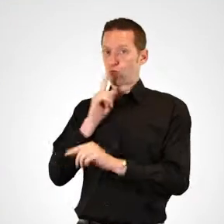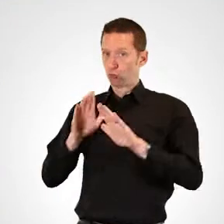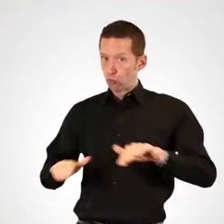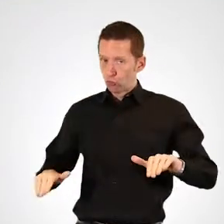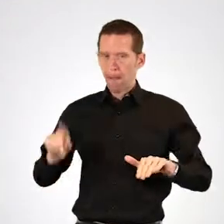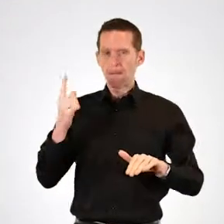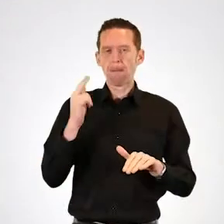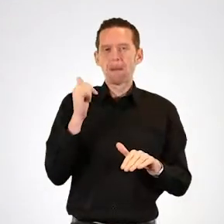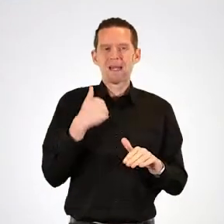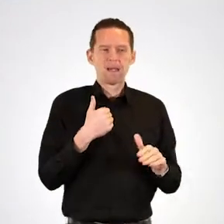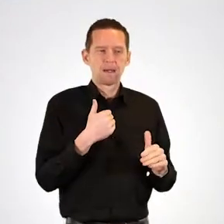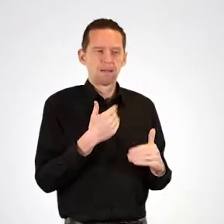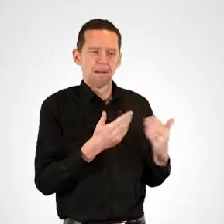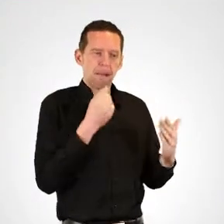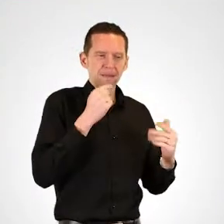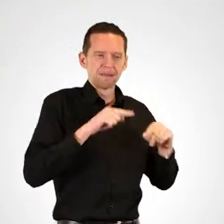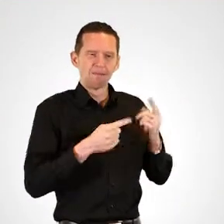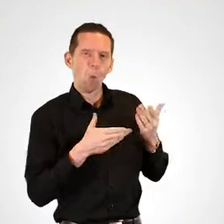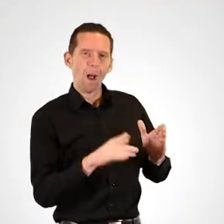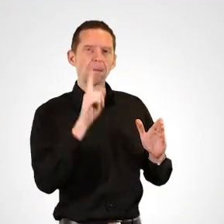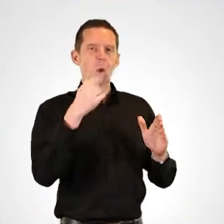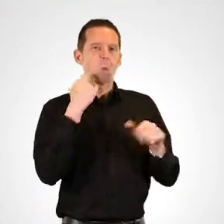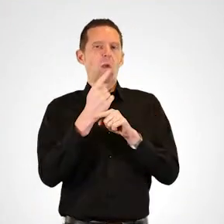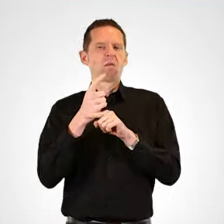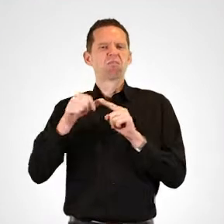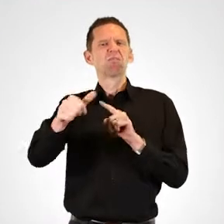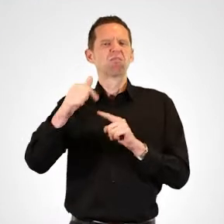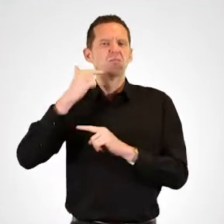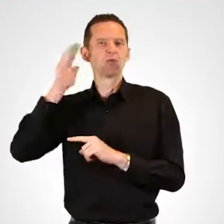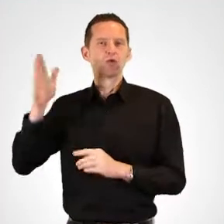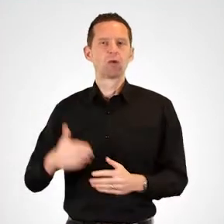but we may need to differentiate, and we'll talk a little more about that in an upcoming presentation.